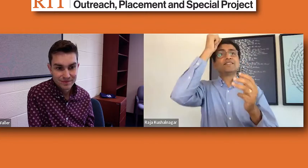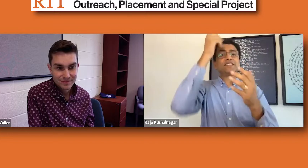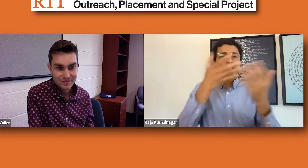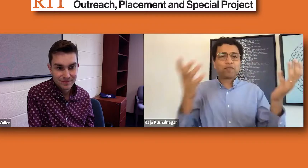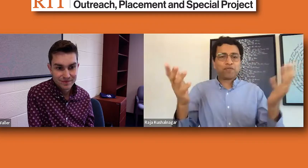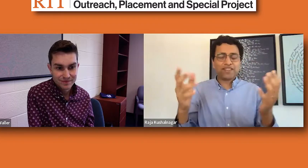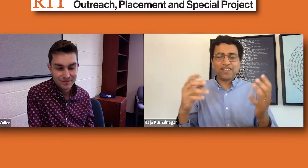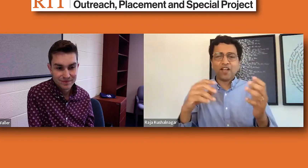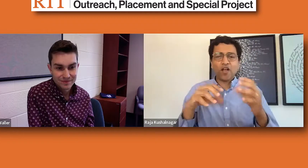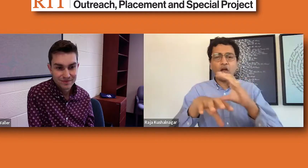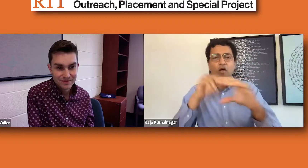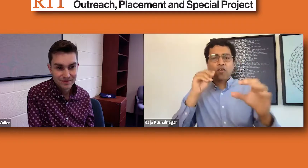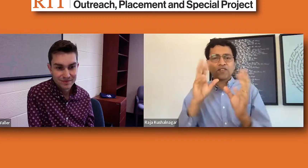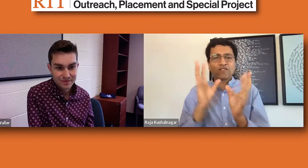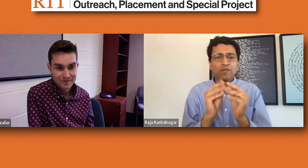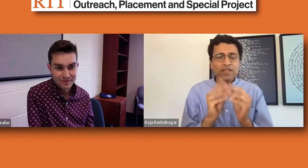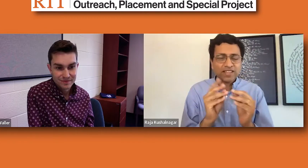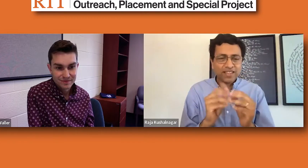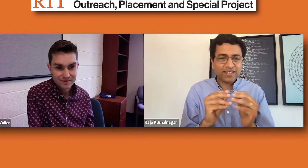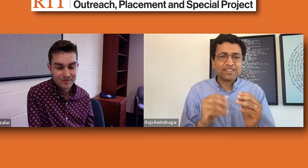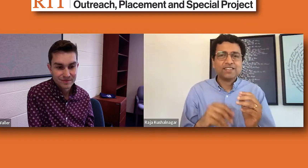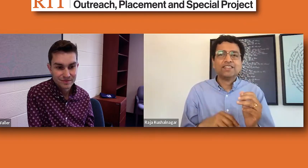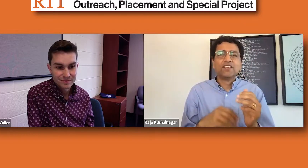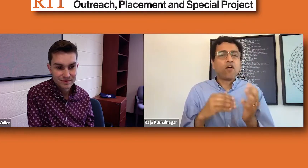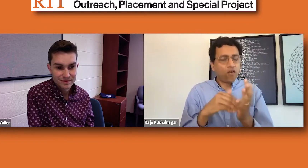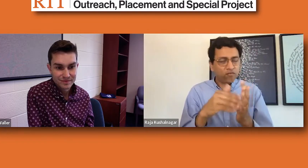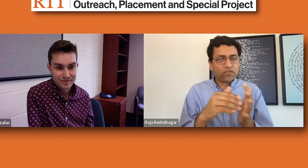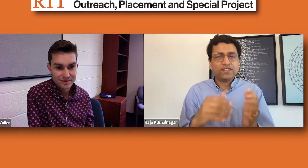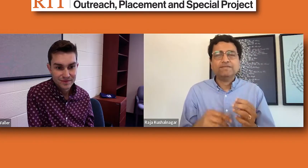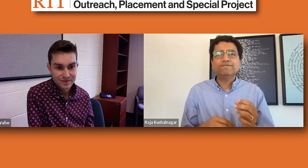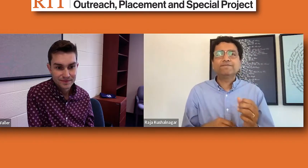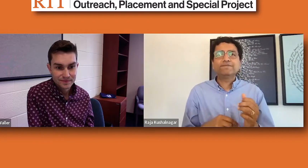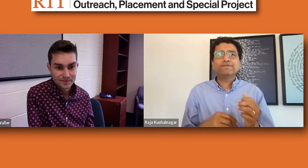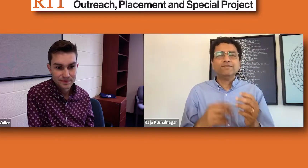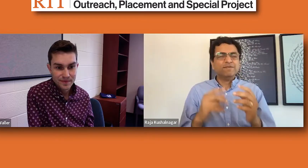There wasn't an ability to, you know, brainstorm